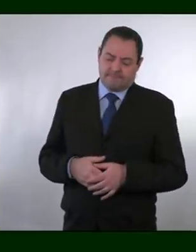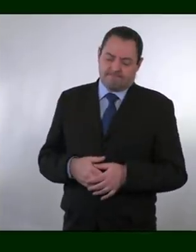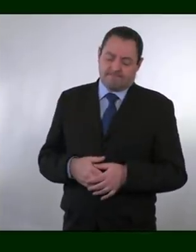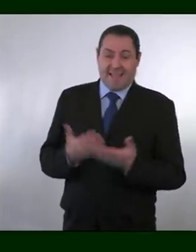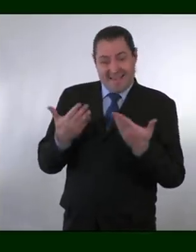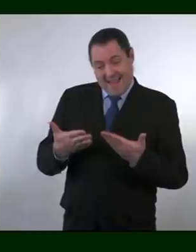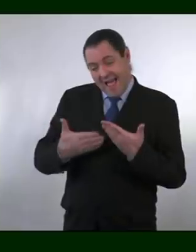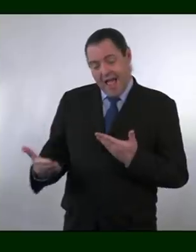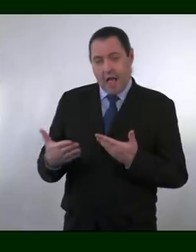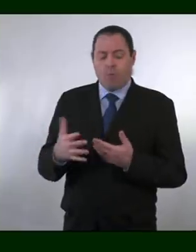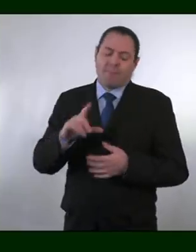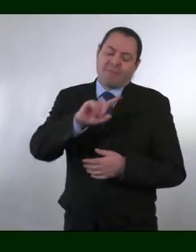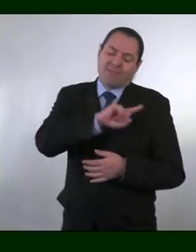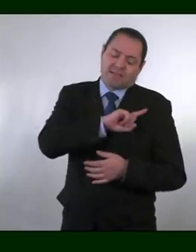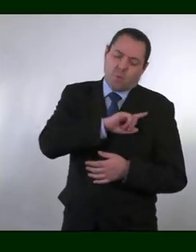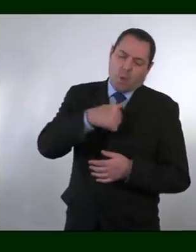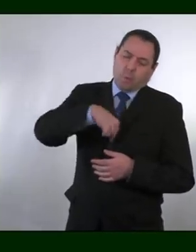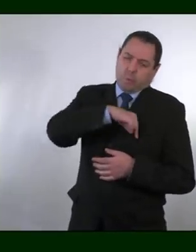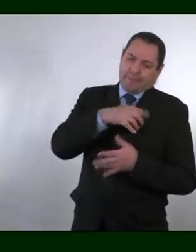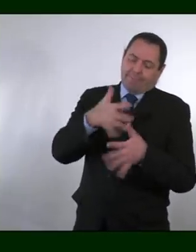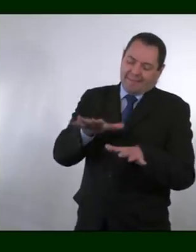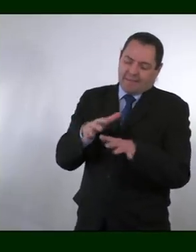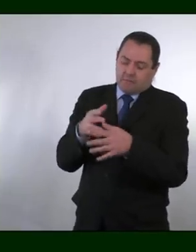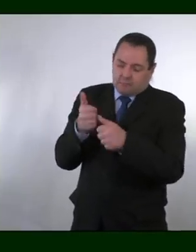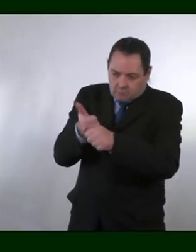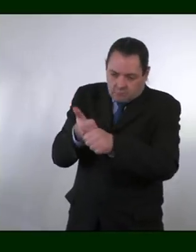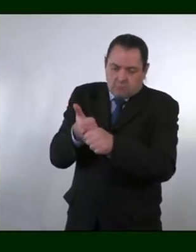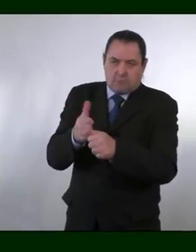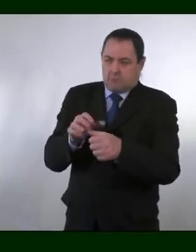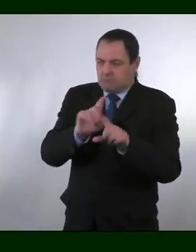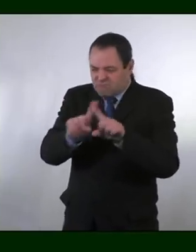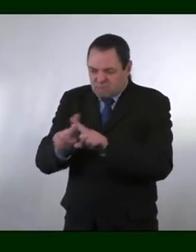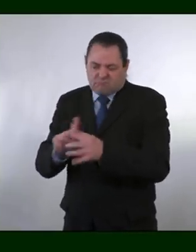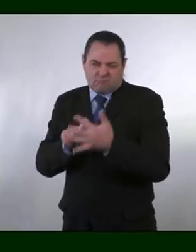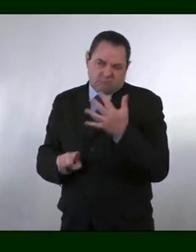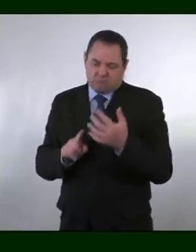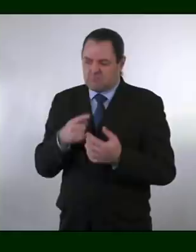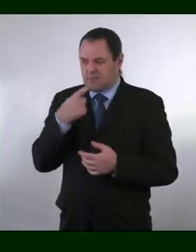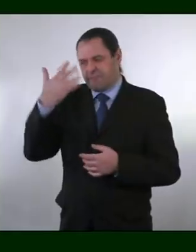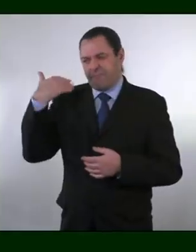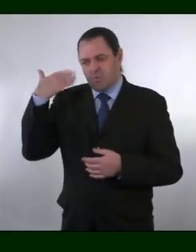That is why we have given huge quantities in support, as I said before, to the NHS and to